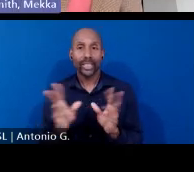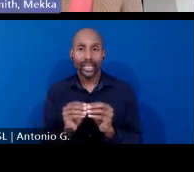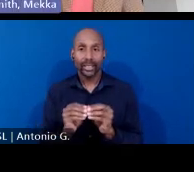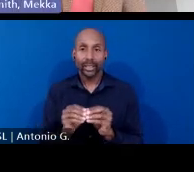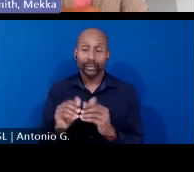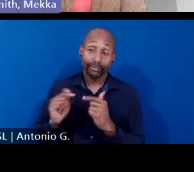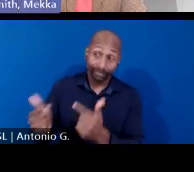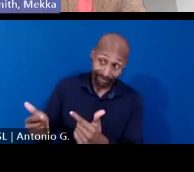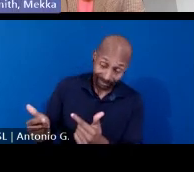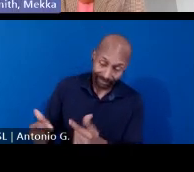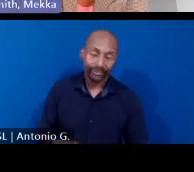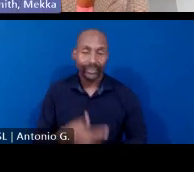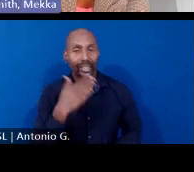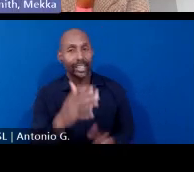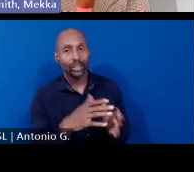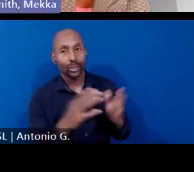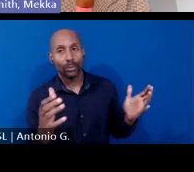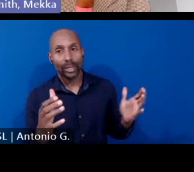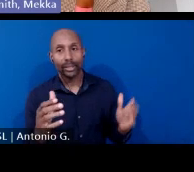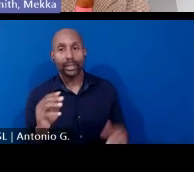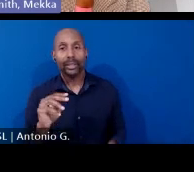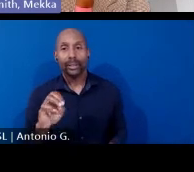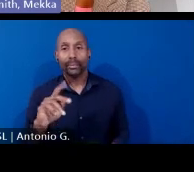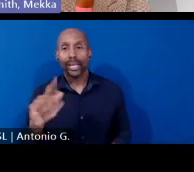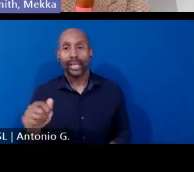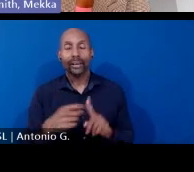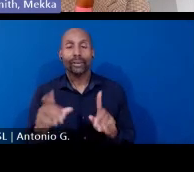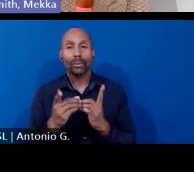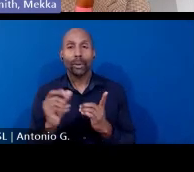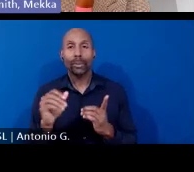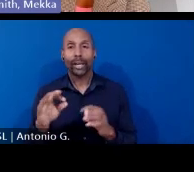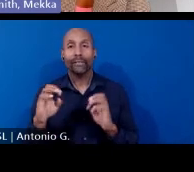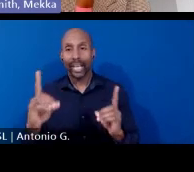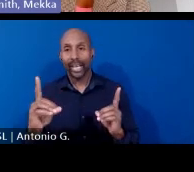Thank you so much. First of all, I'm Mecca from the Department of Ed Want to extend